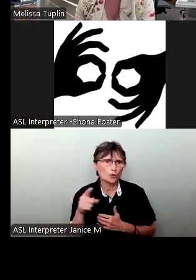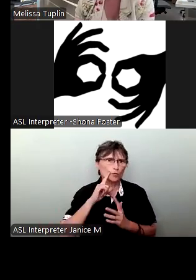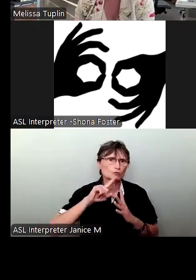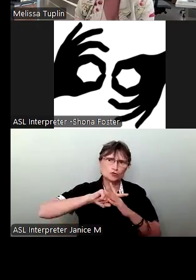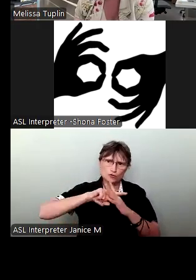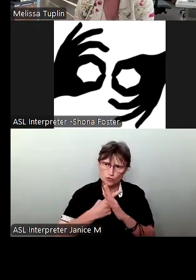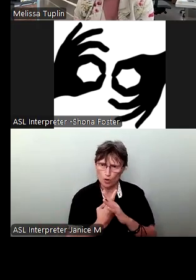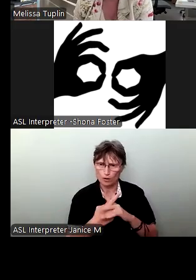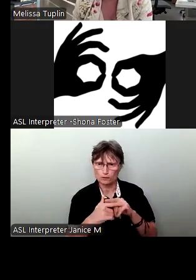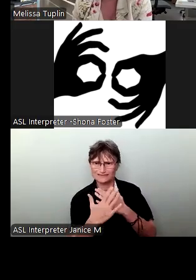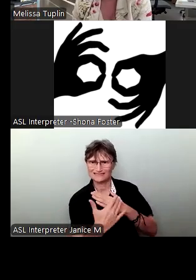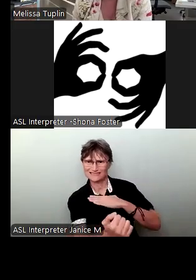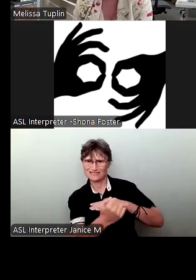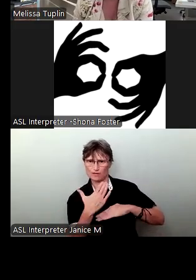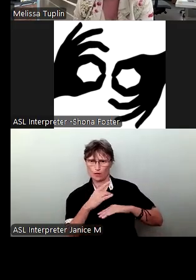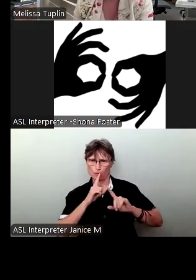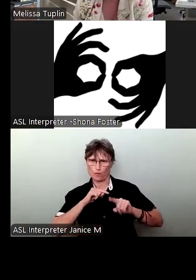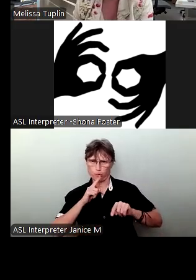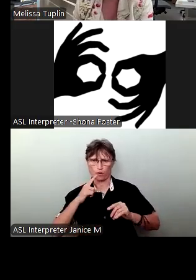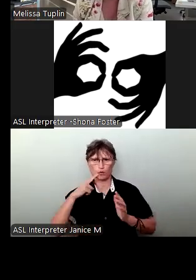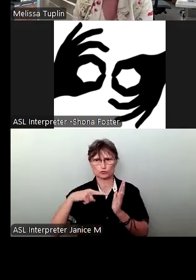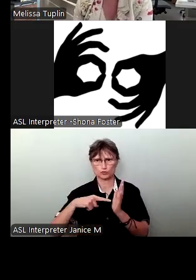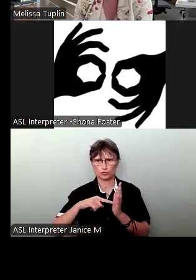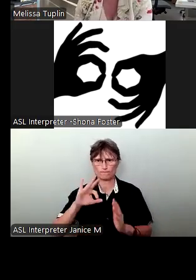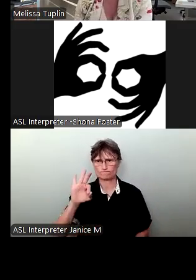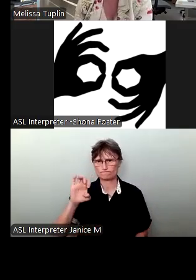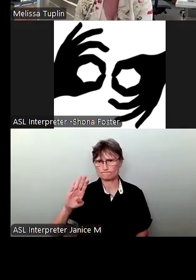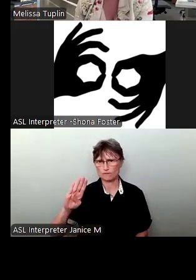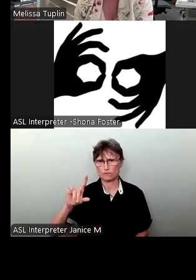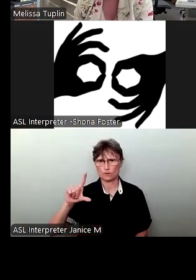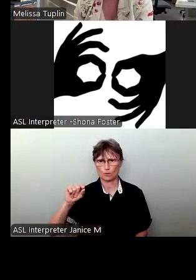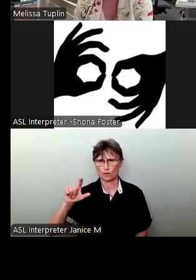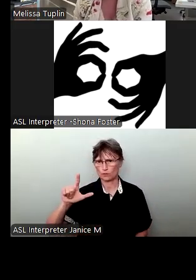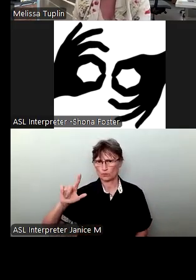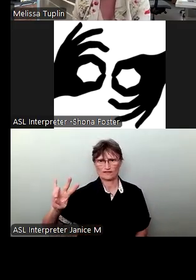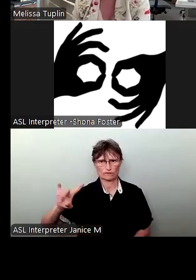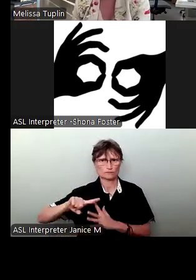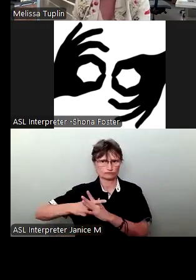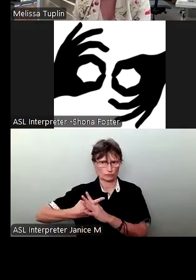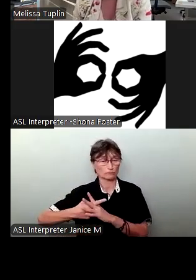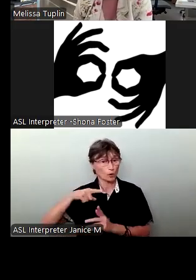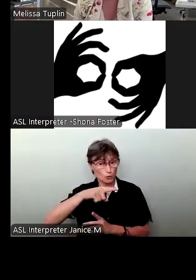which will be due in February 2027. If you're successful, you'll receive more information